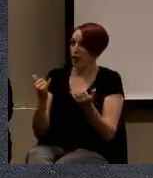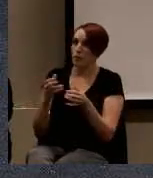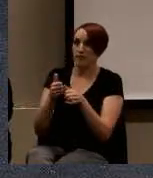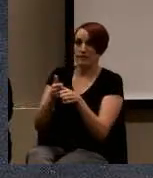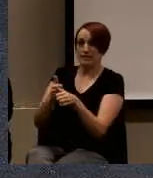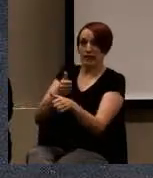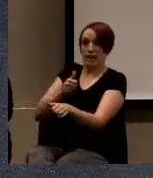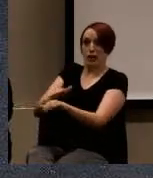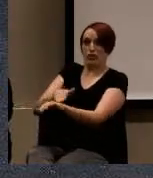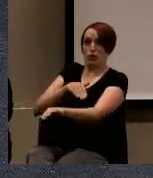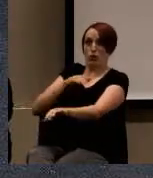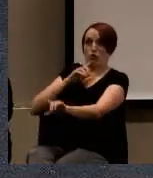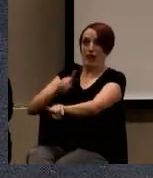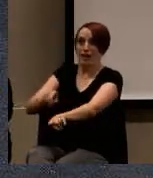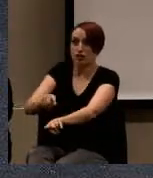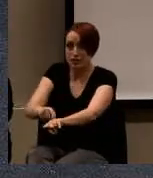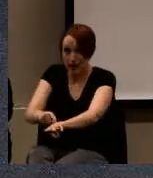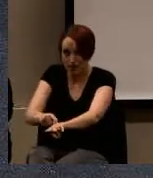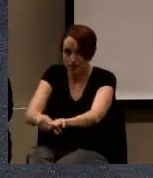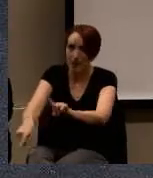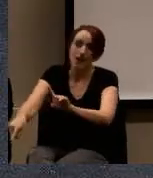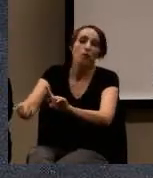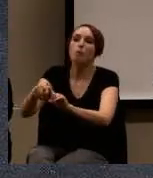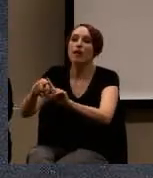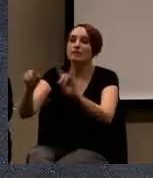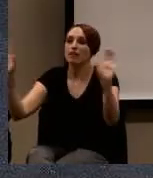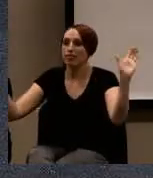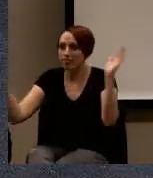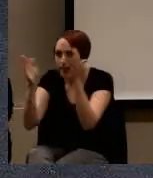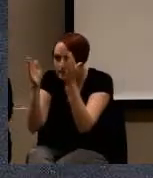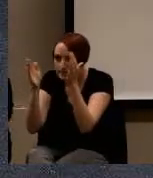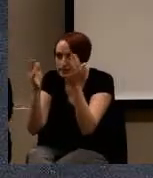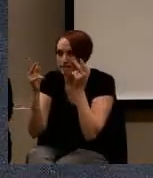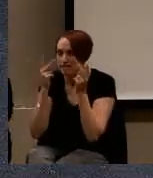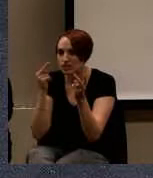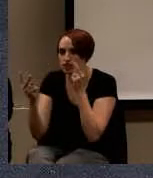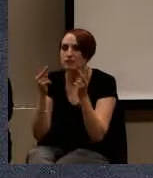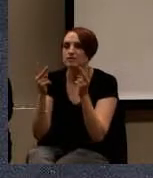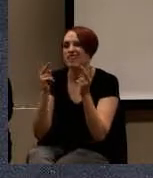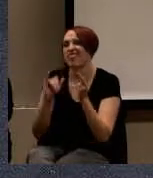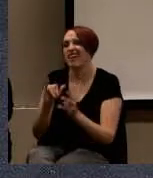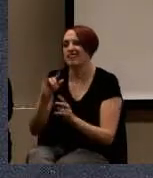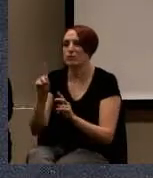searching much further ahead. And that's one of the areas in which senior drivers can run into trouble.